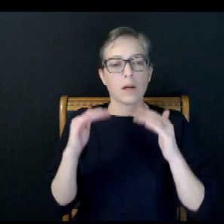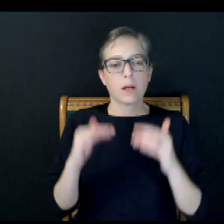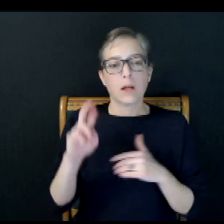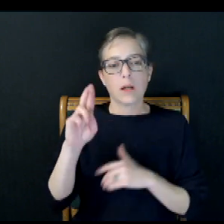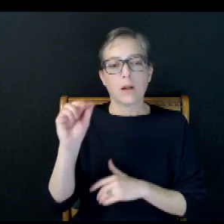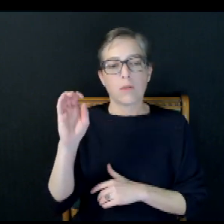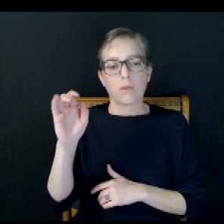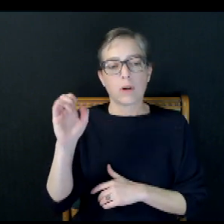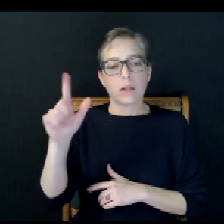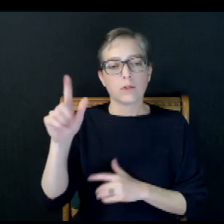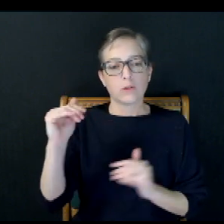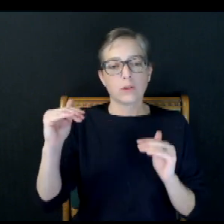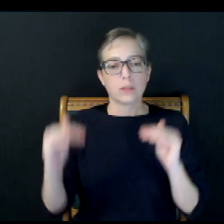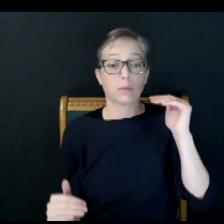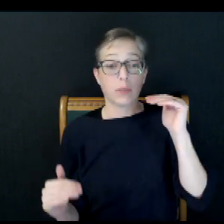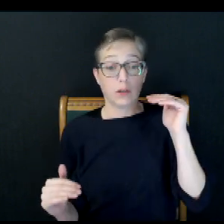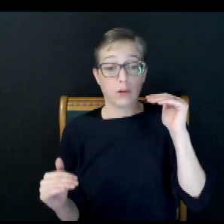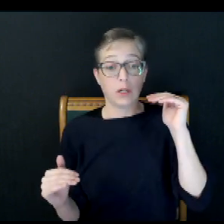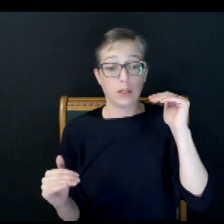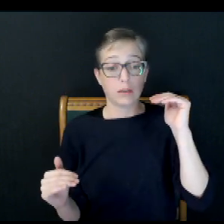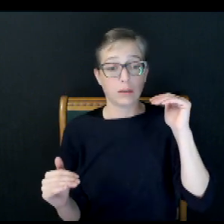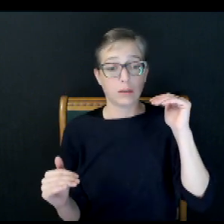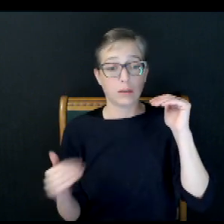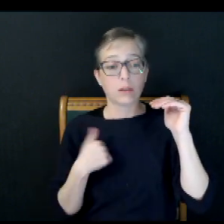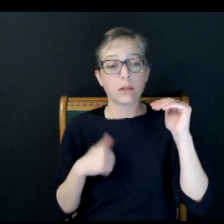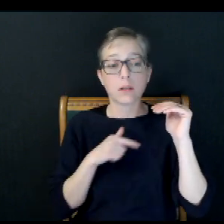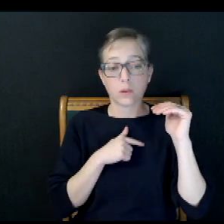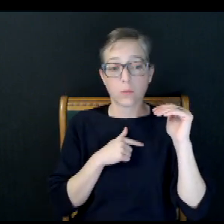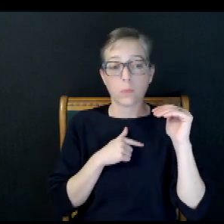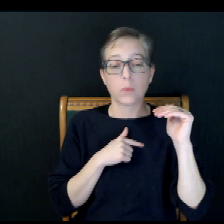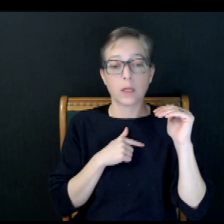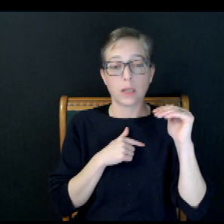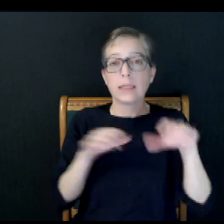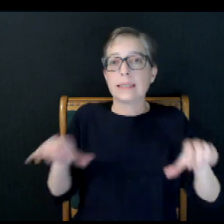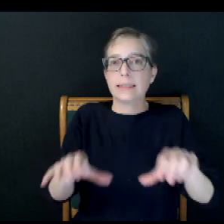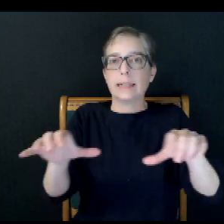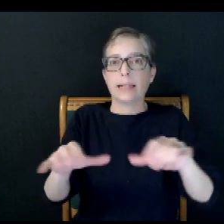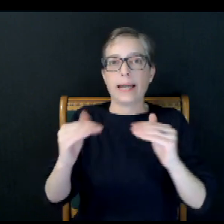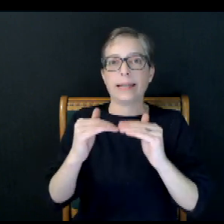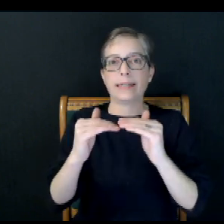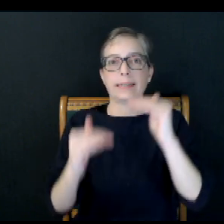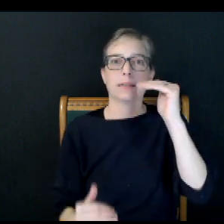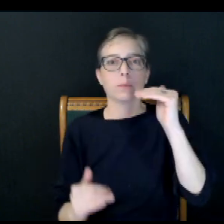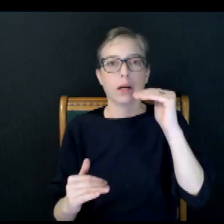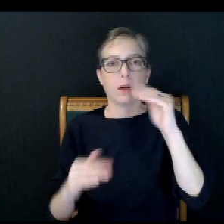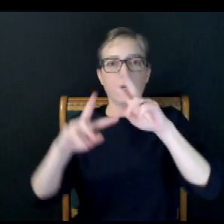we conducted a disparity analysis and found that there was a